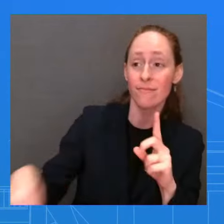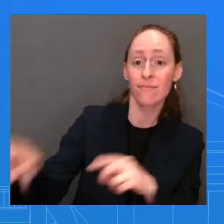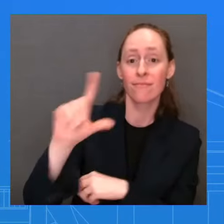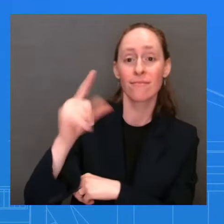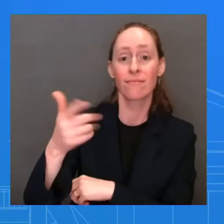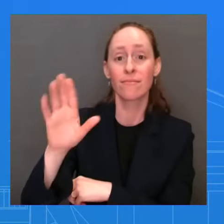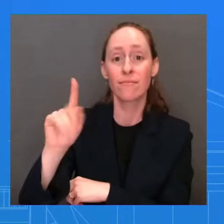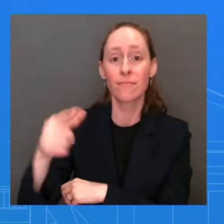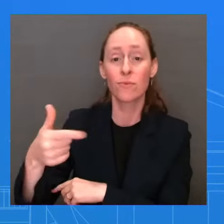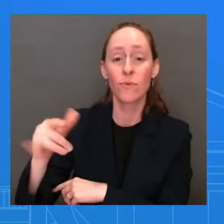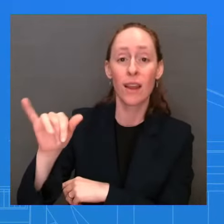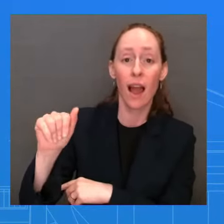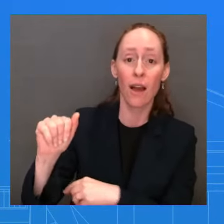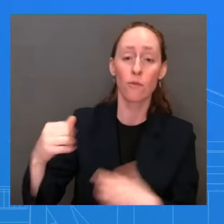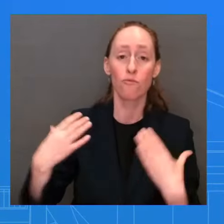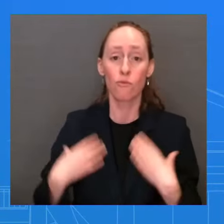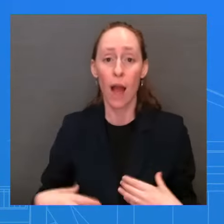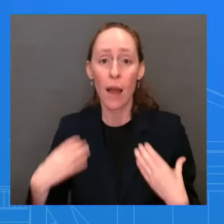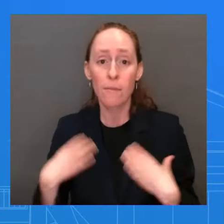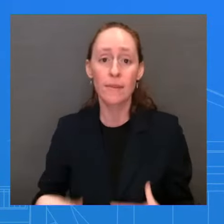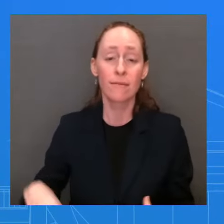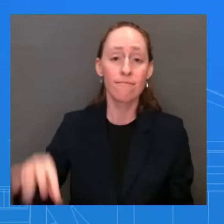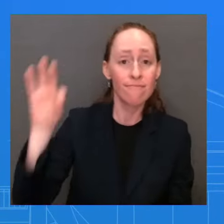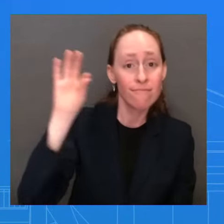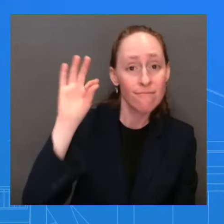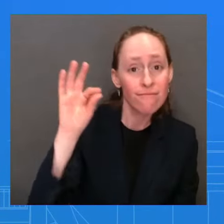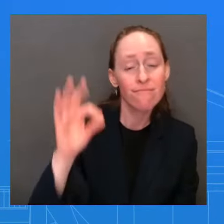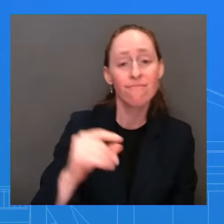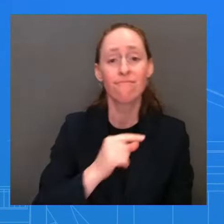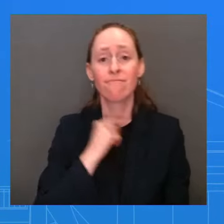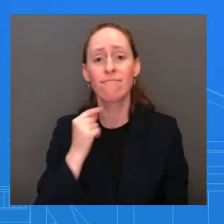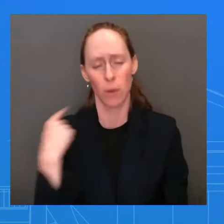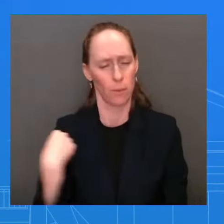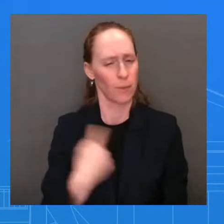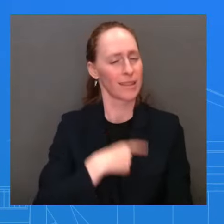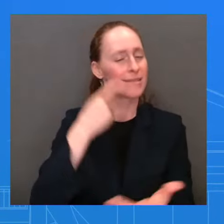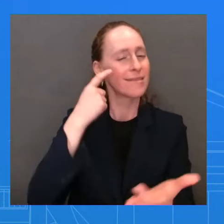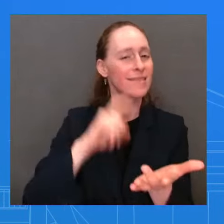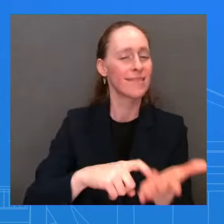To the LGBTQIA community in Missouri about to lose their gender-affirming care,